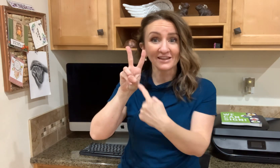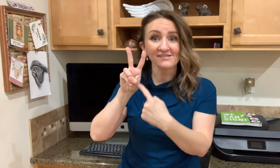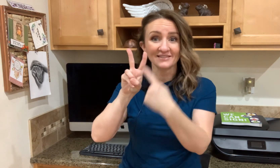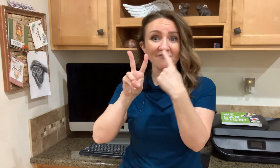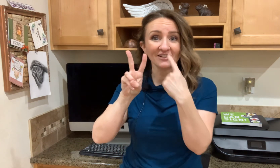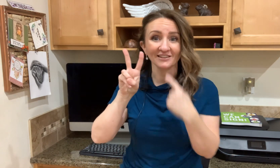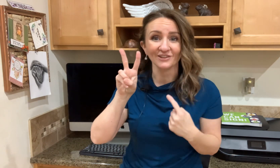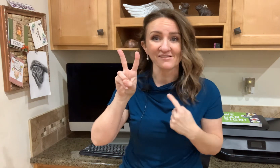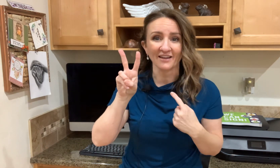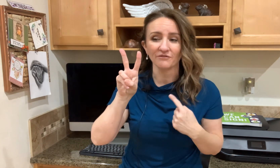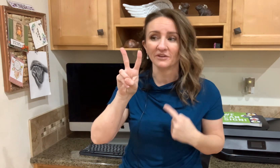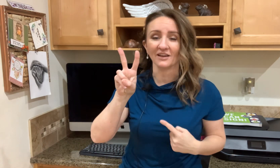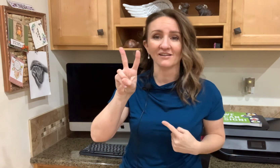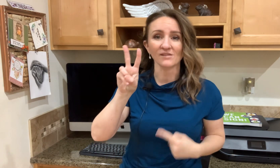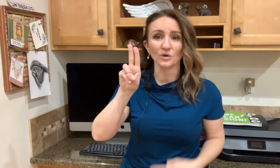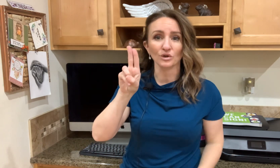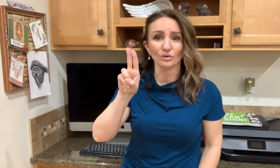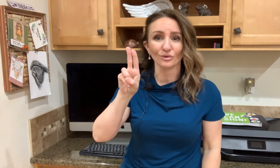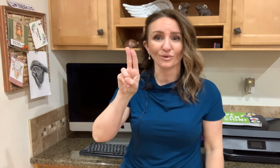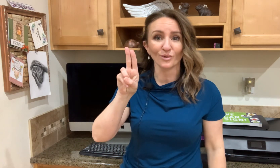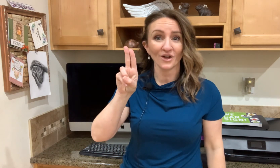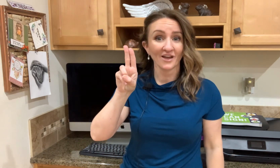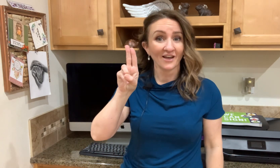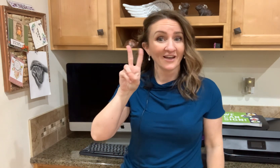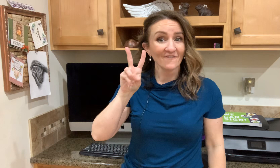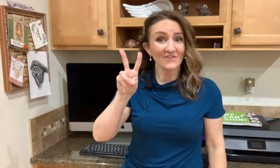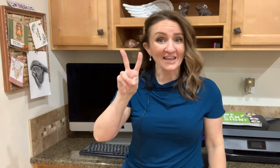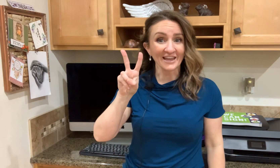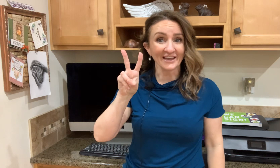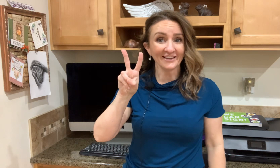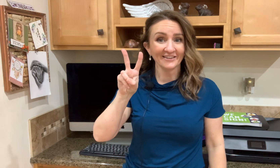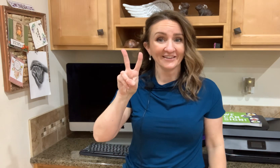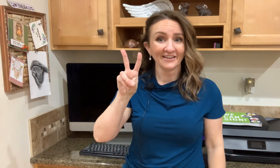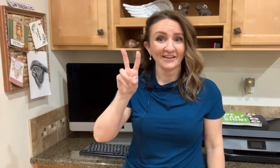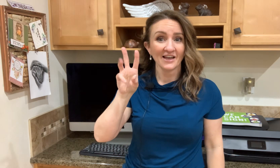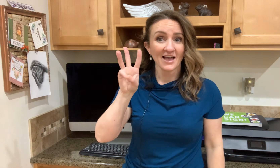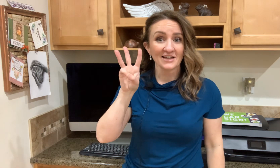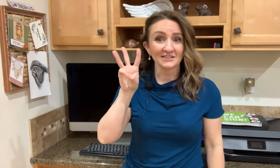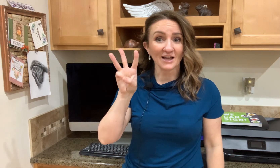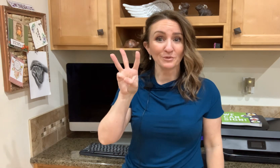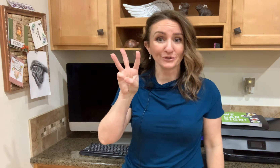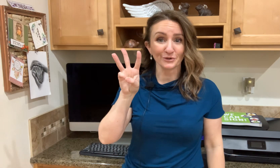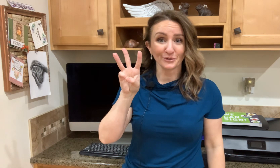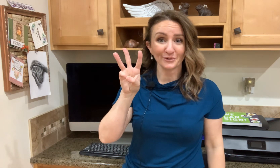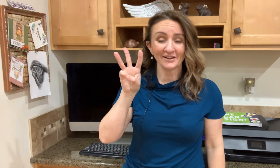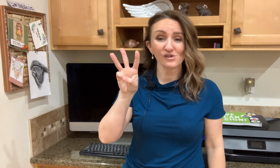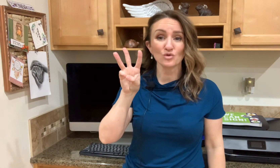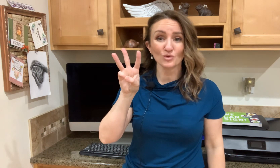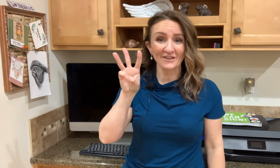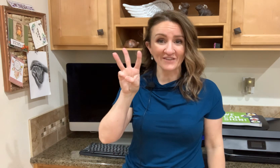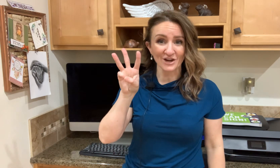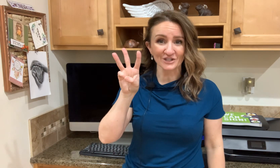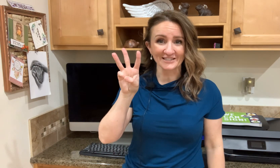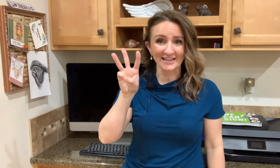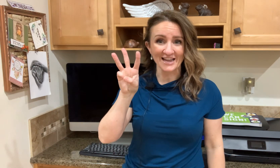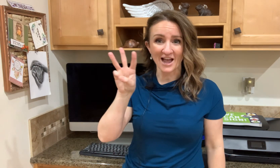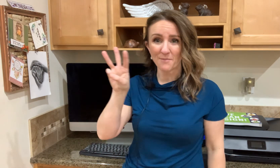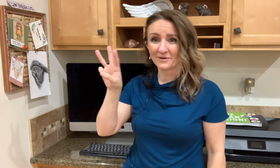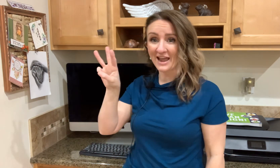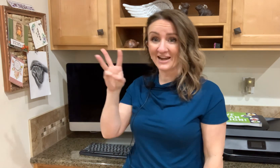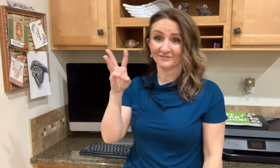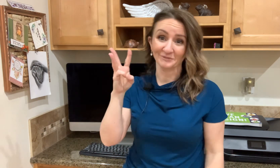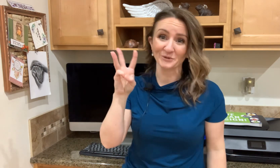definitely looks like V. So then W is three fingers sticking up which